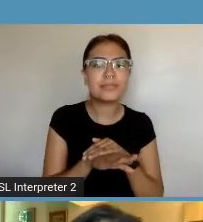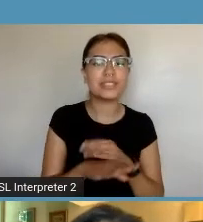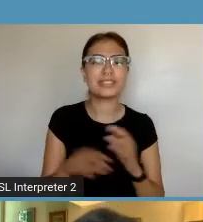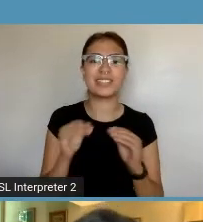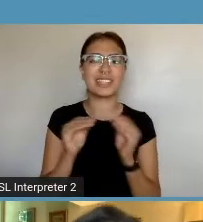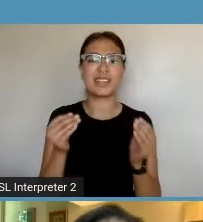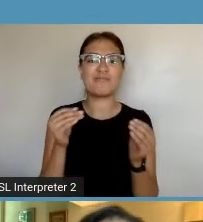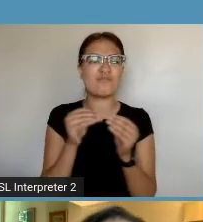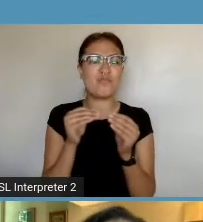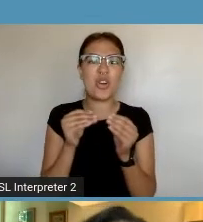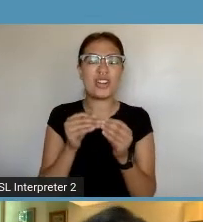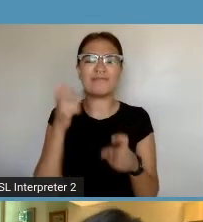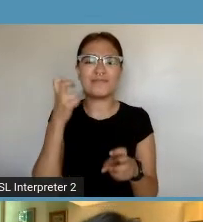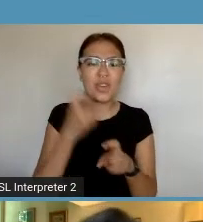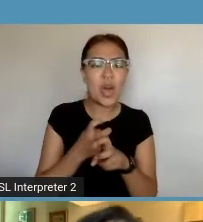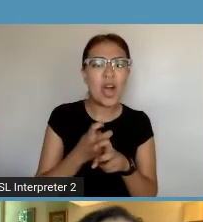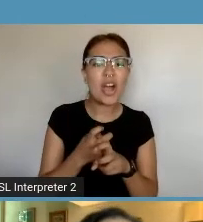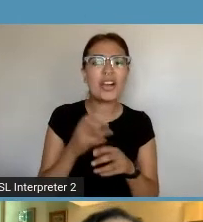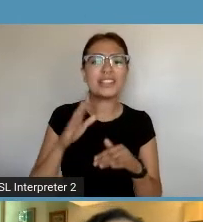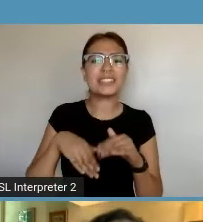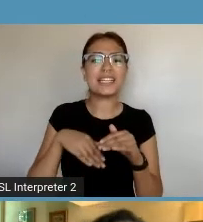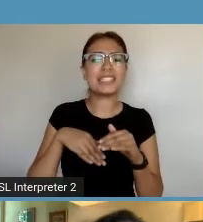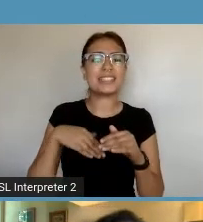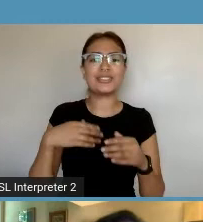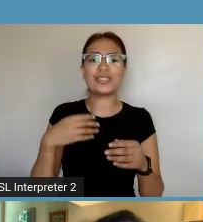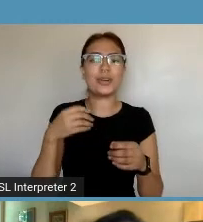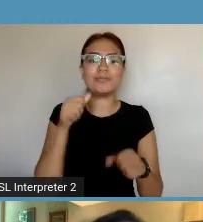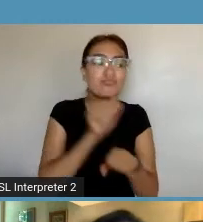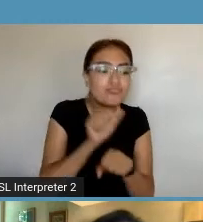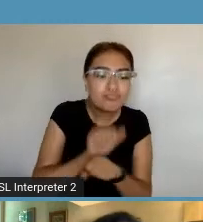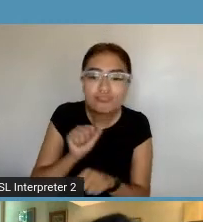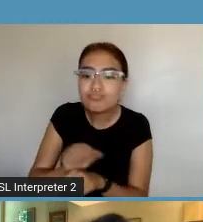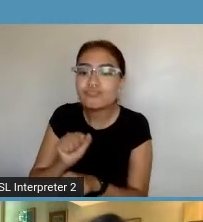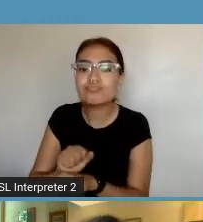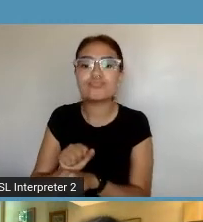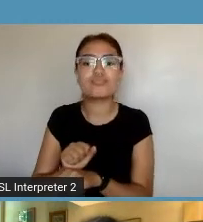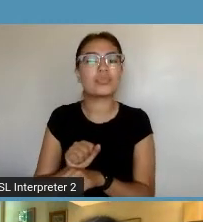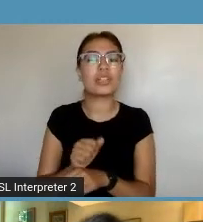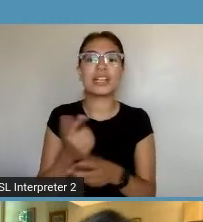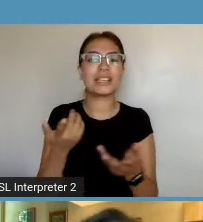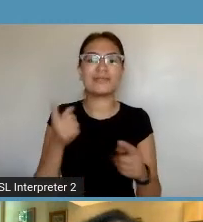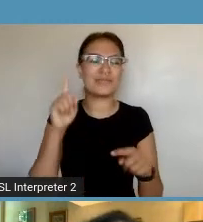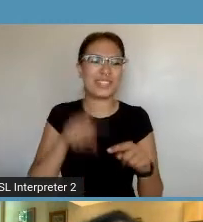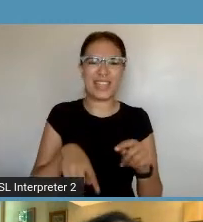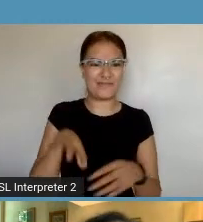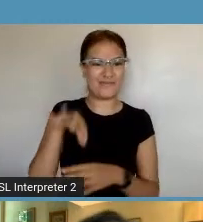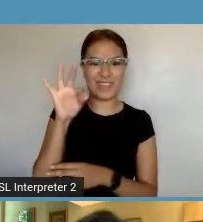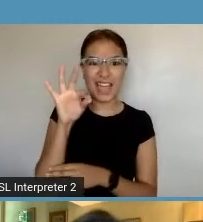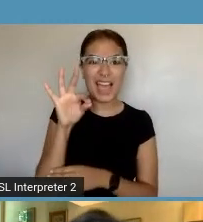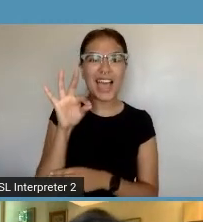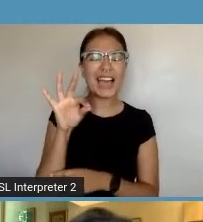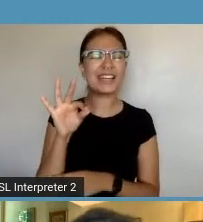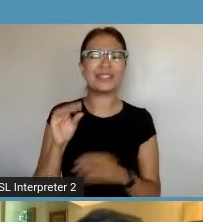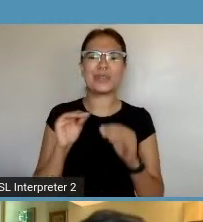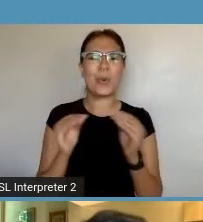challenging than doing this work, and you can't find it. No one knows where your collection is, it